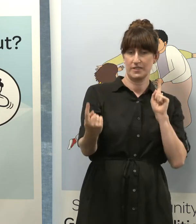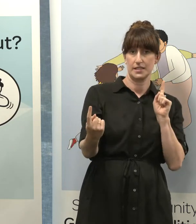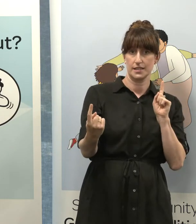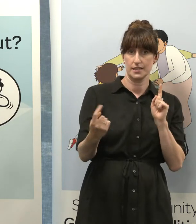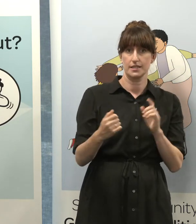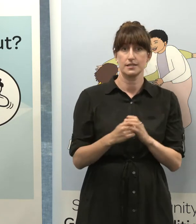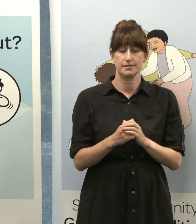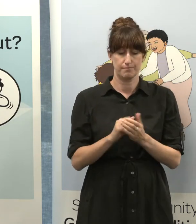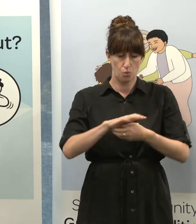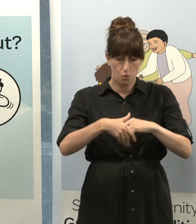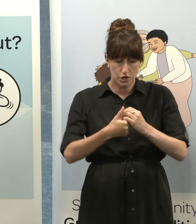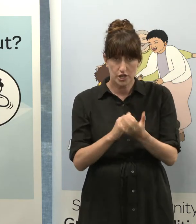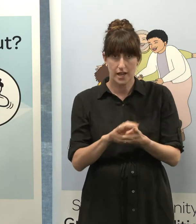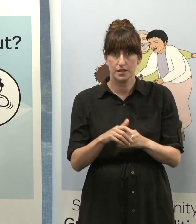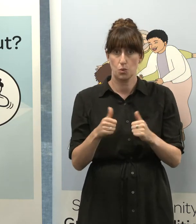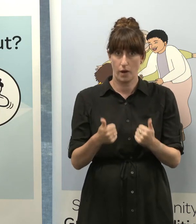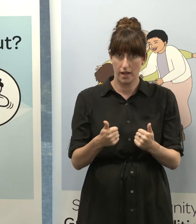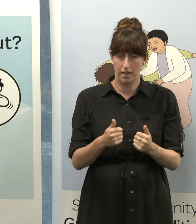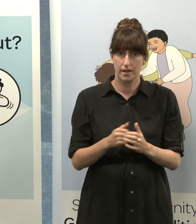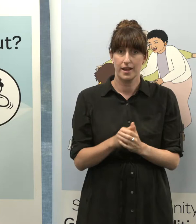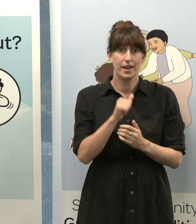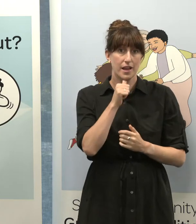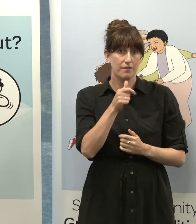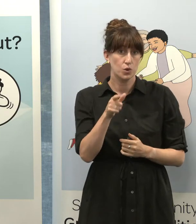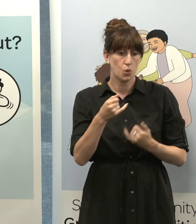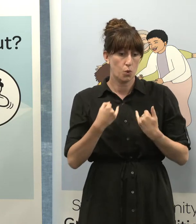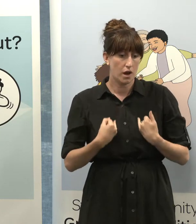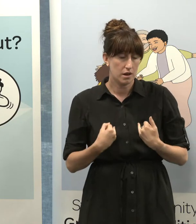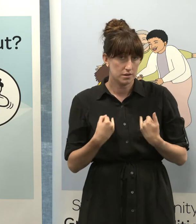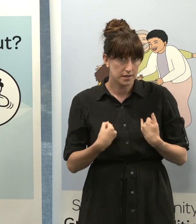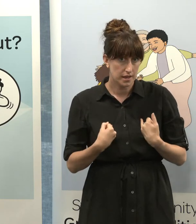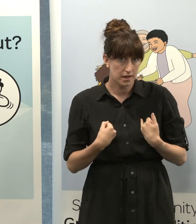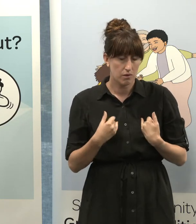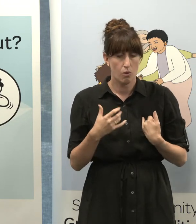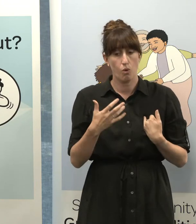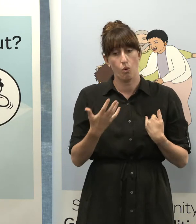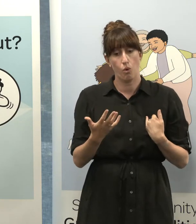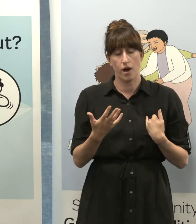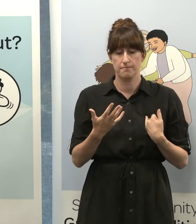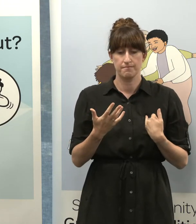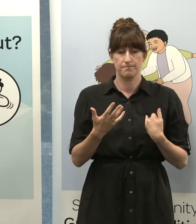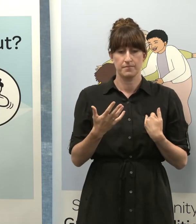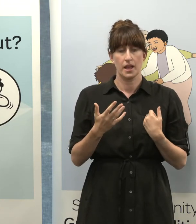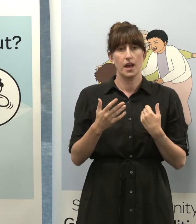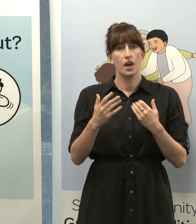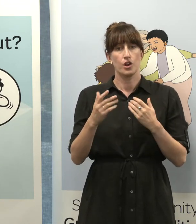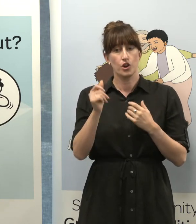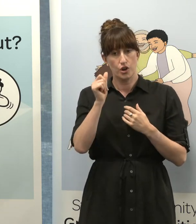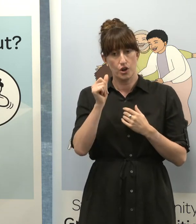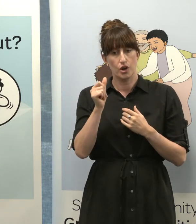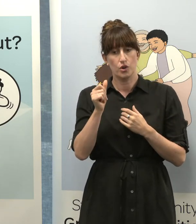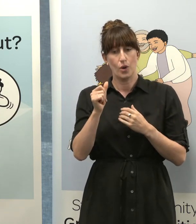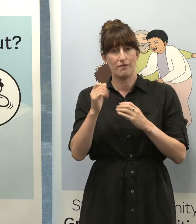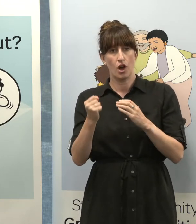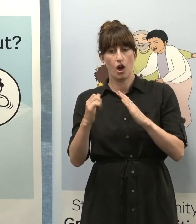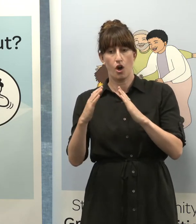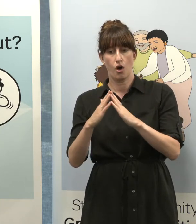Continue to play out part by using a must protect yourself and others, physically distance